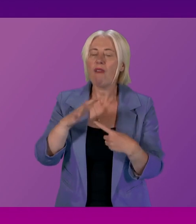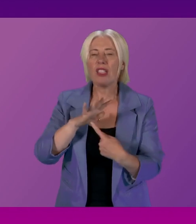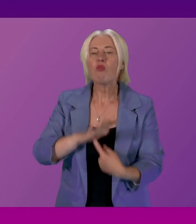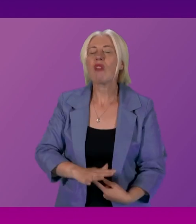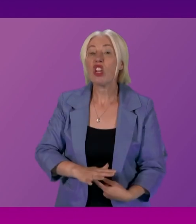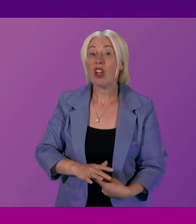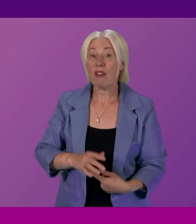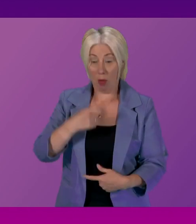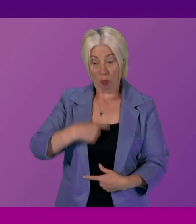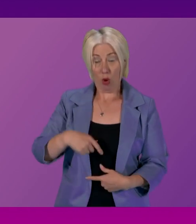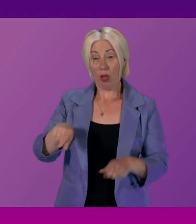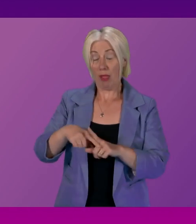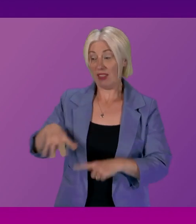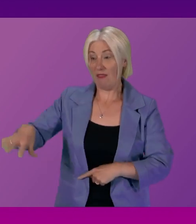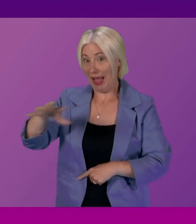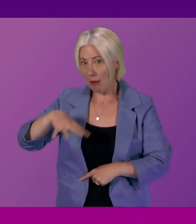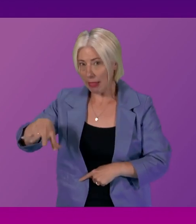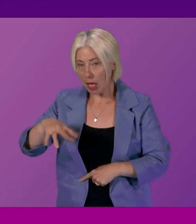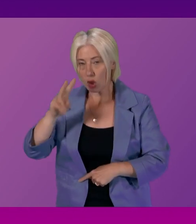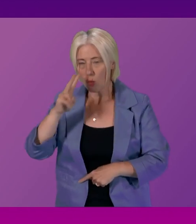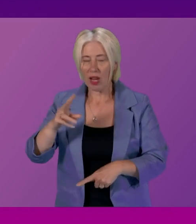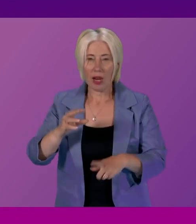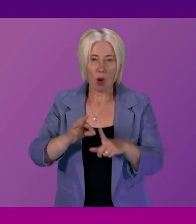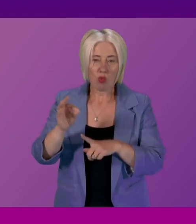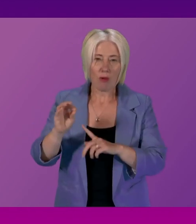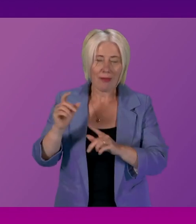I am committed to improving care, support and access to treatment.